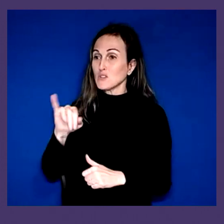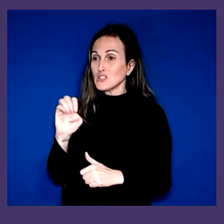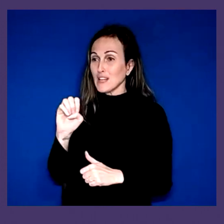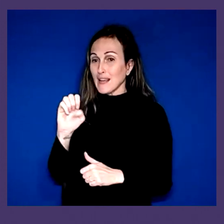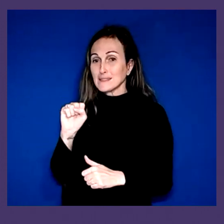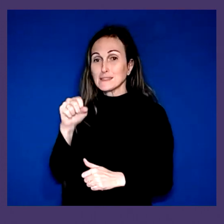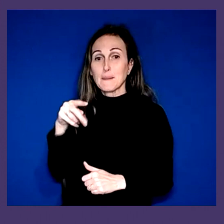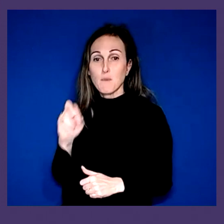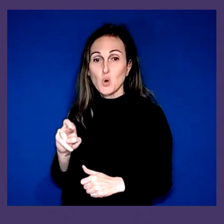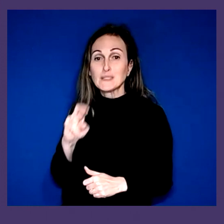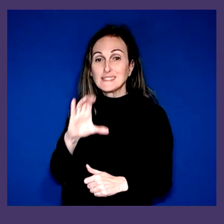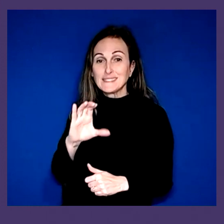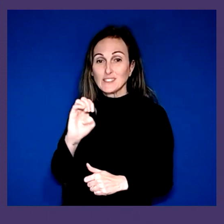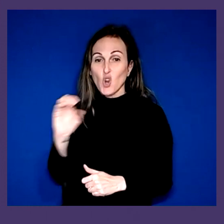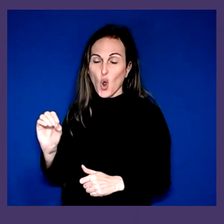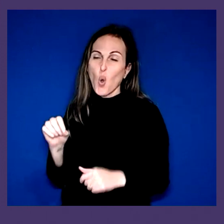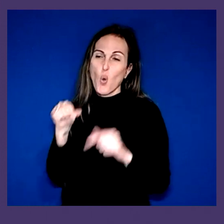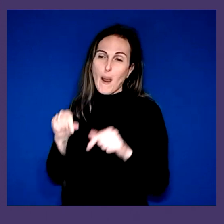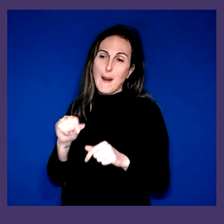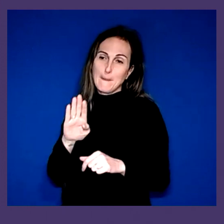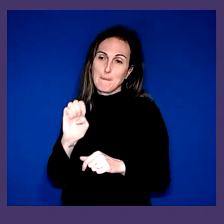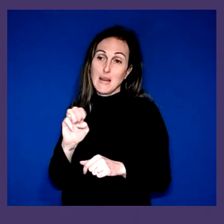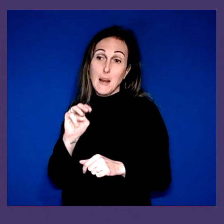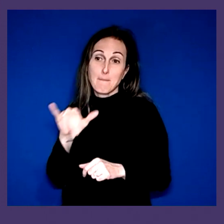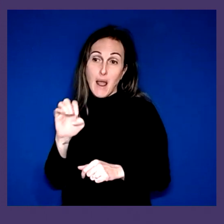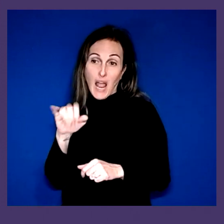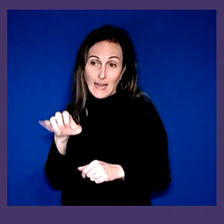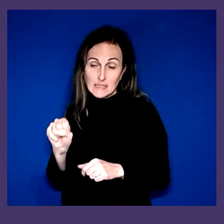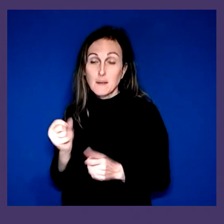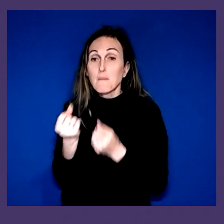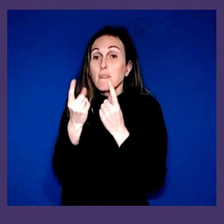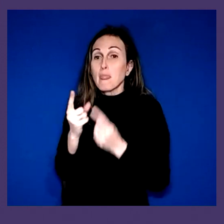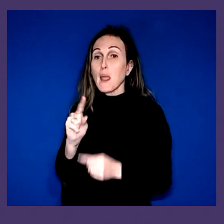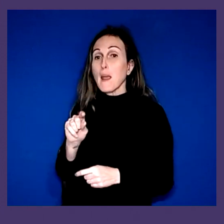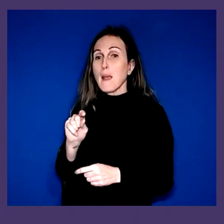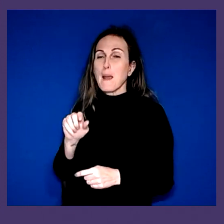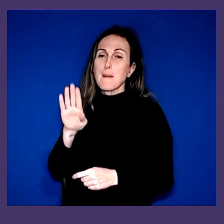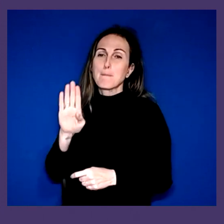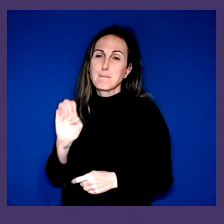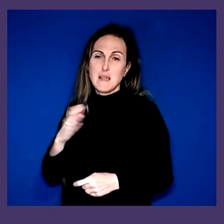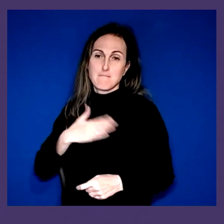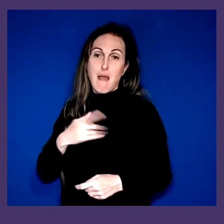Be My Eyes is an app that was founded by Hans Jørgen Wiberg,